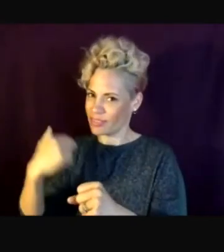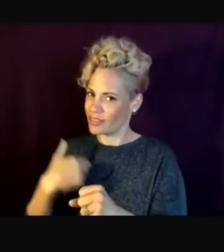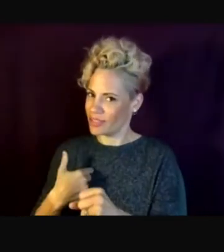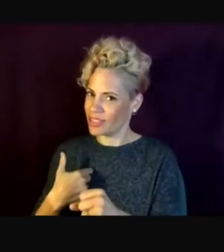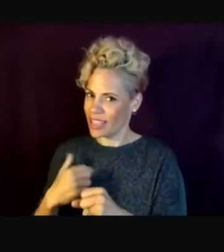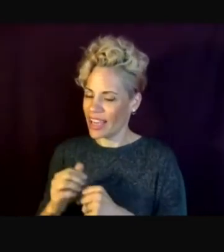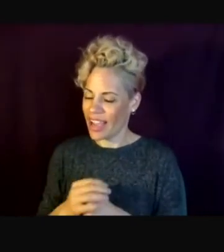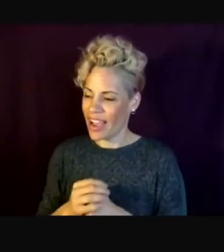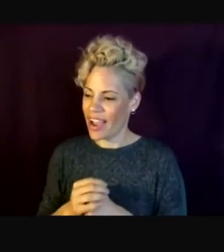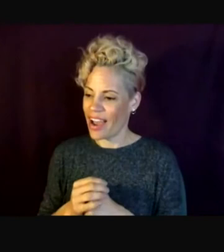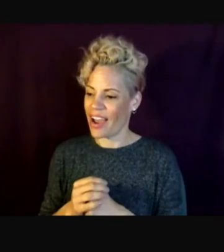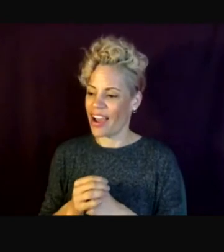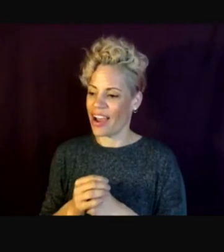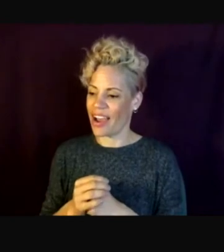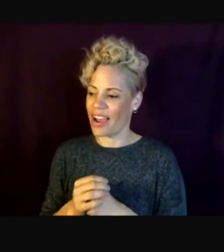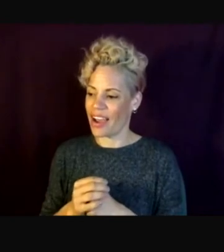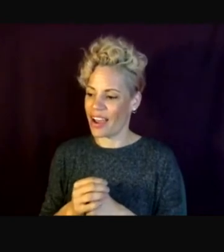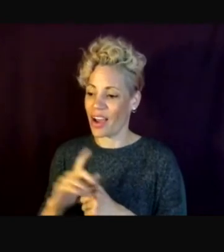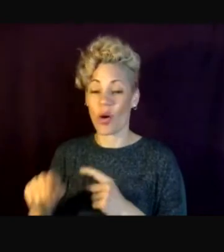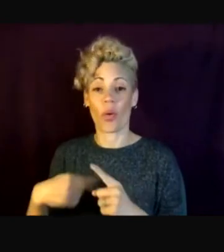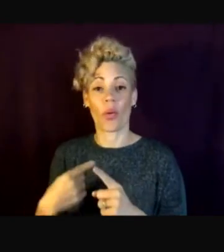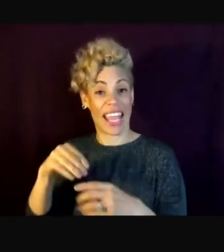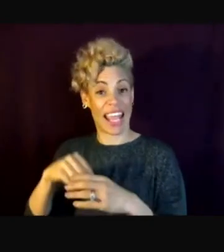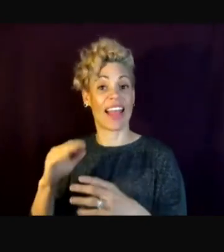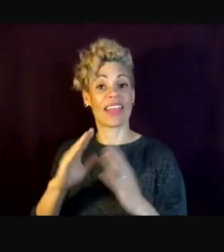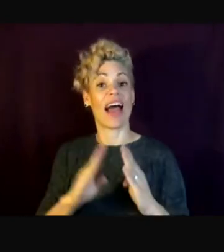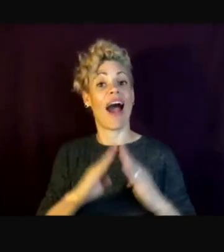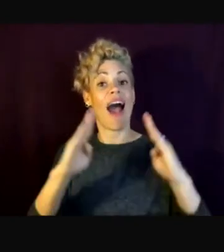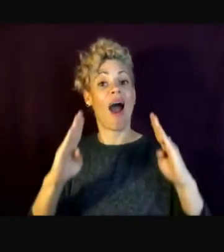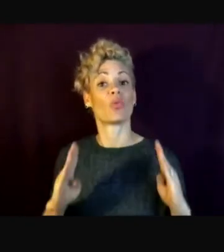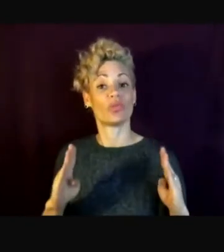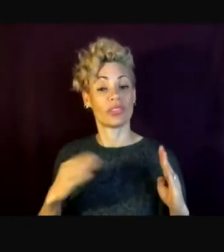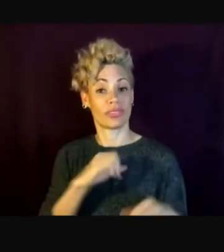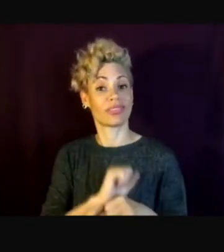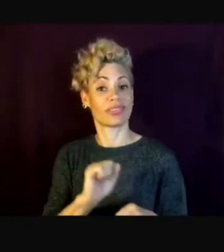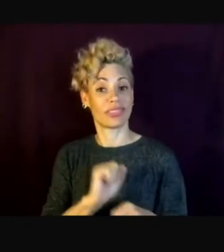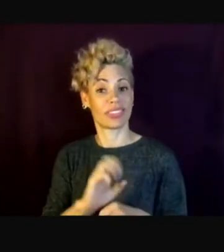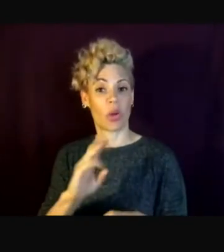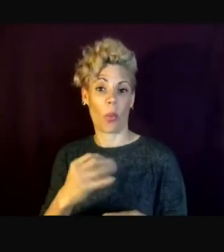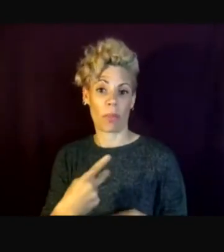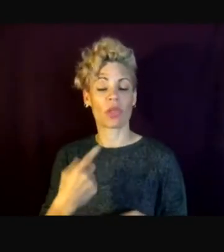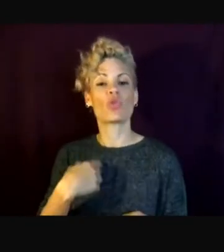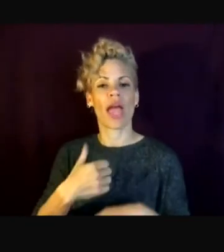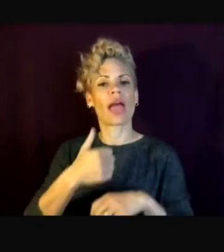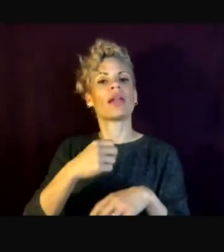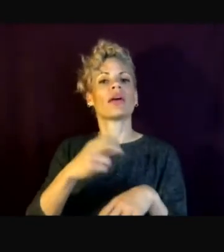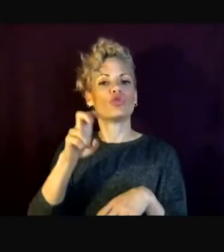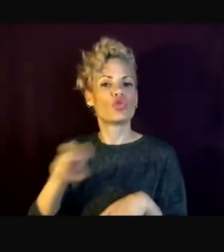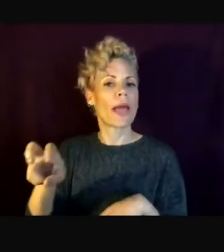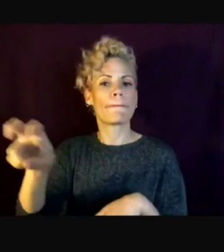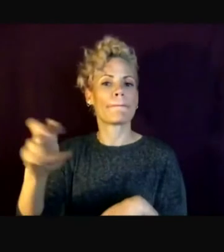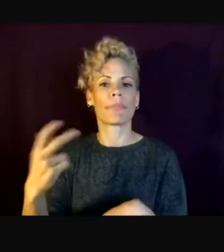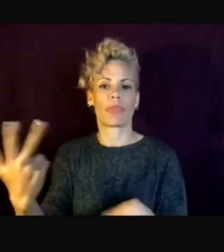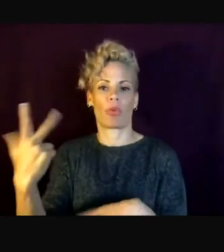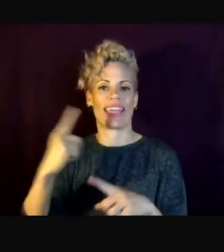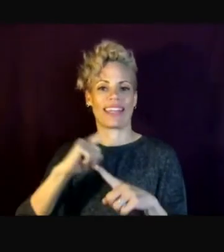When I was whip in the house, you get to make a trip to three different countries and take a delegation with you.